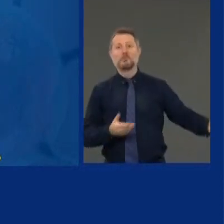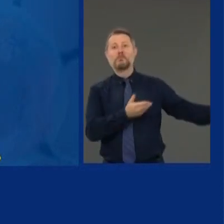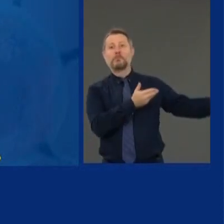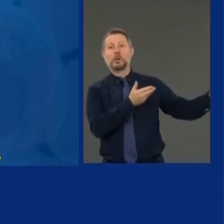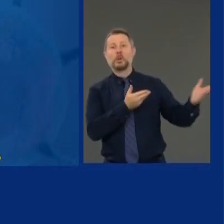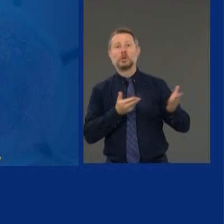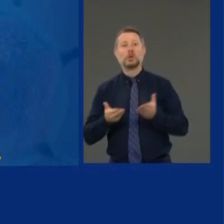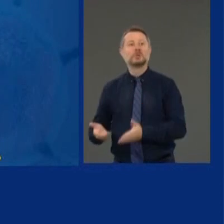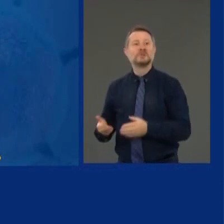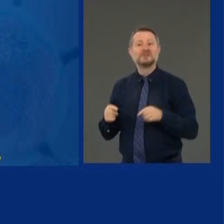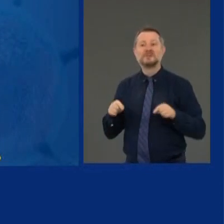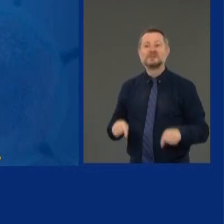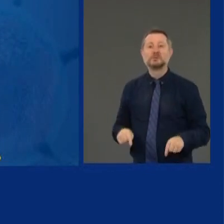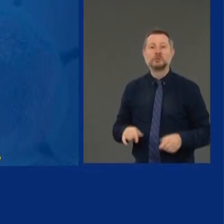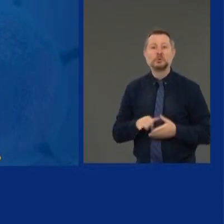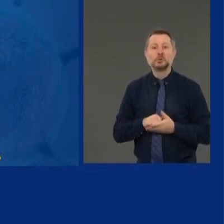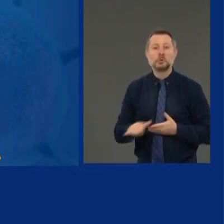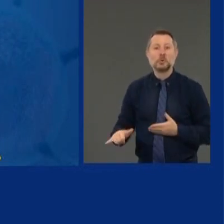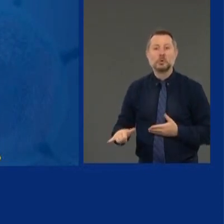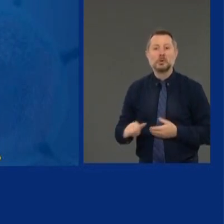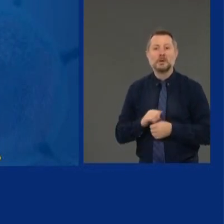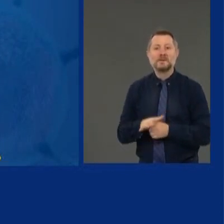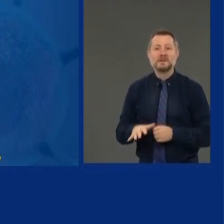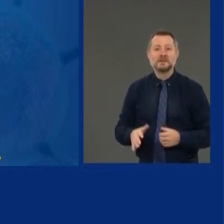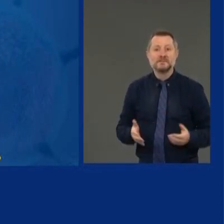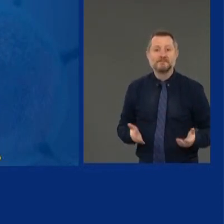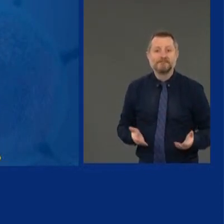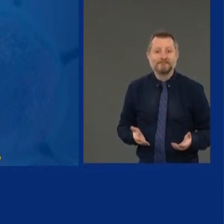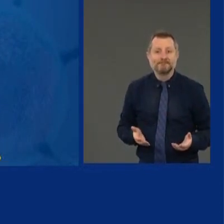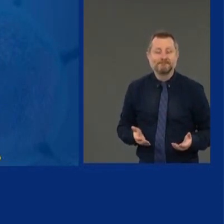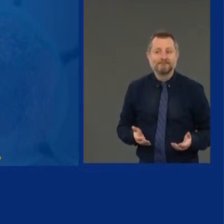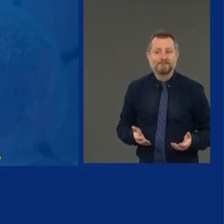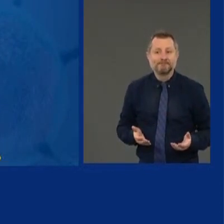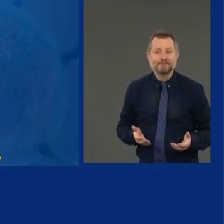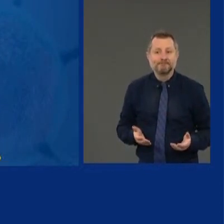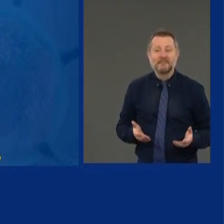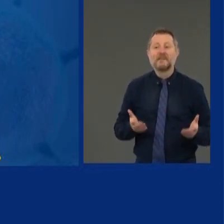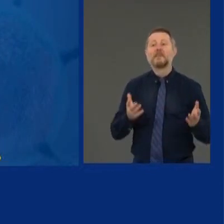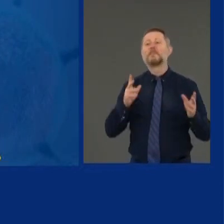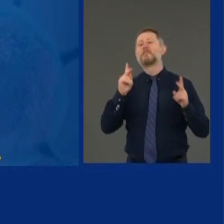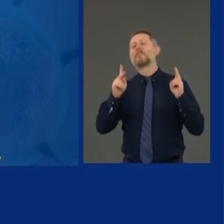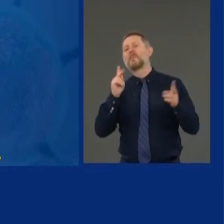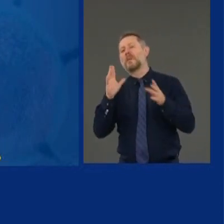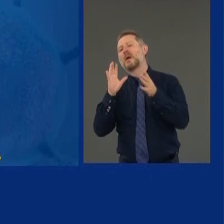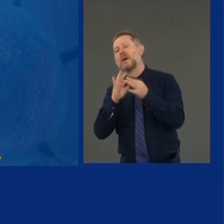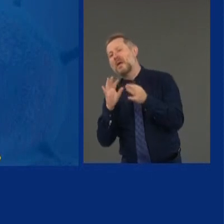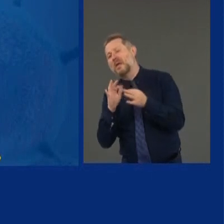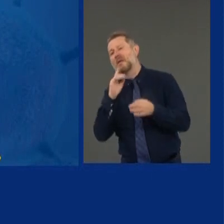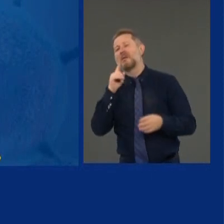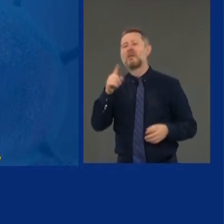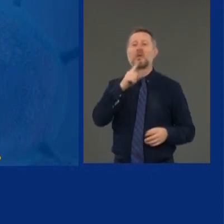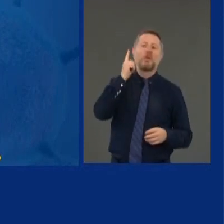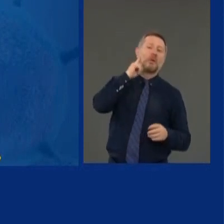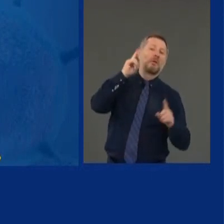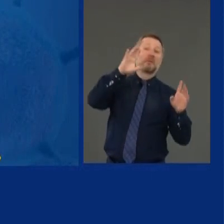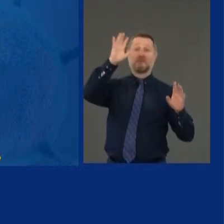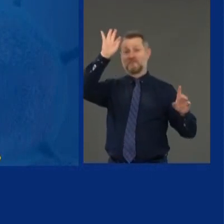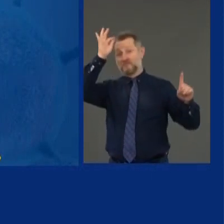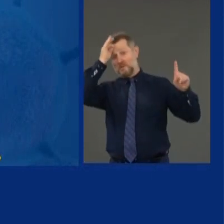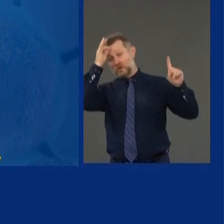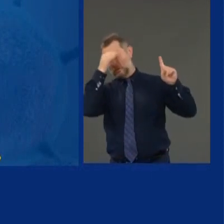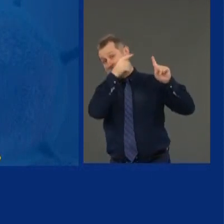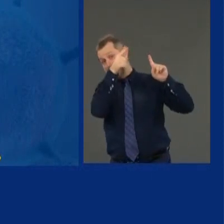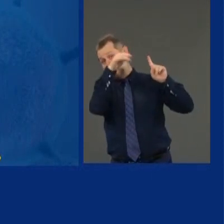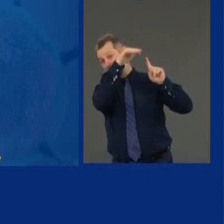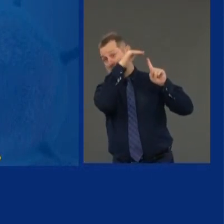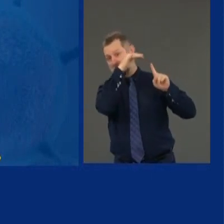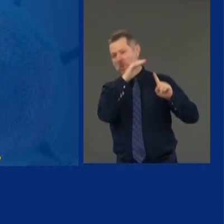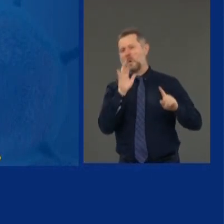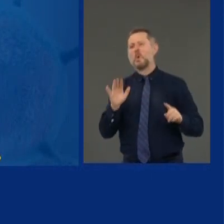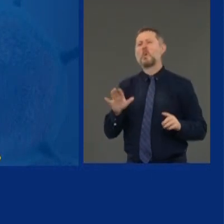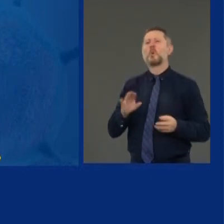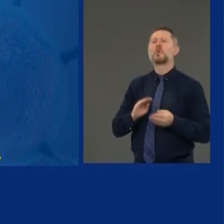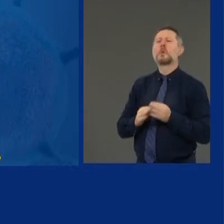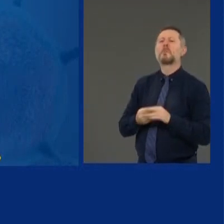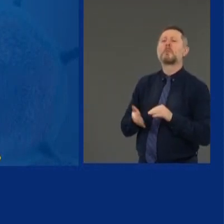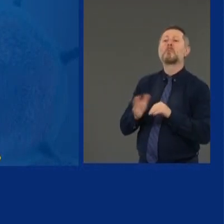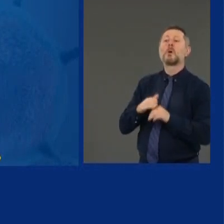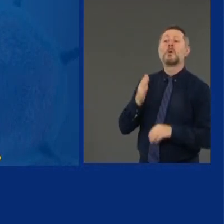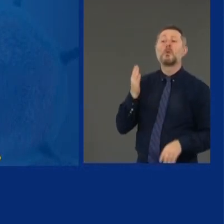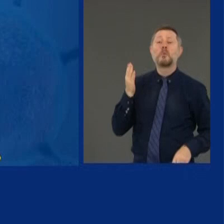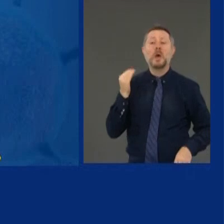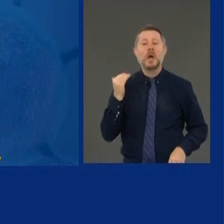NOW PEOPLE ARE GETTING ON PLANES